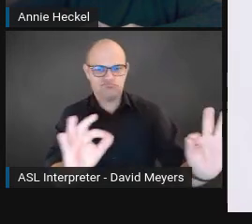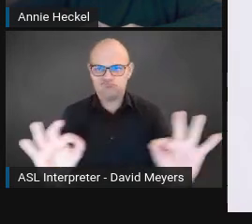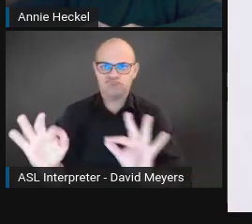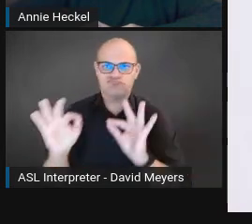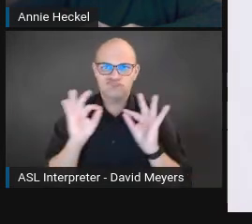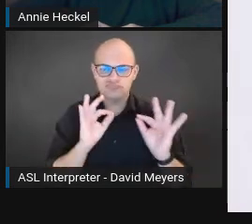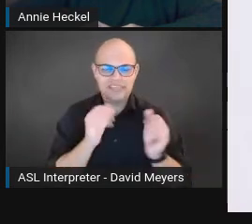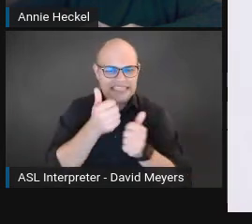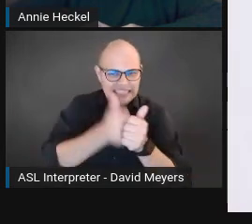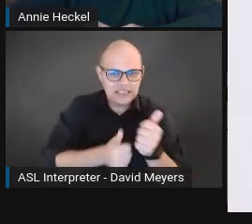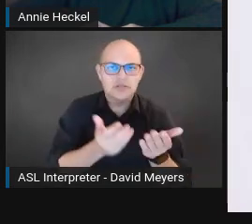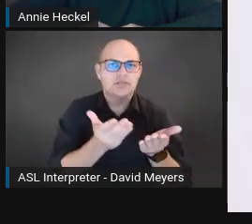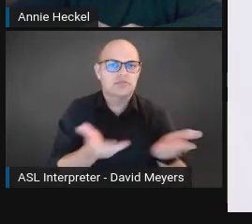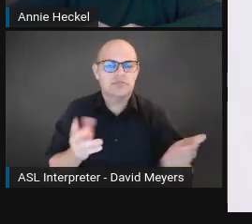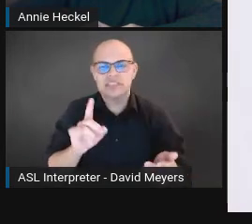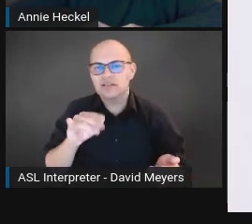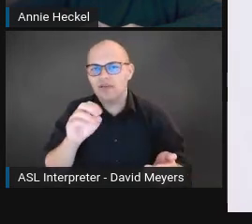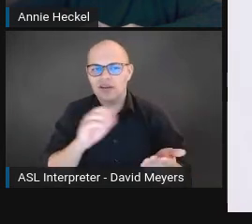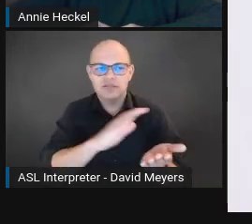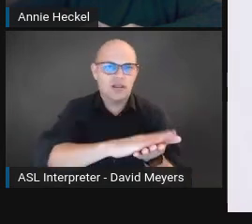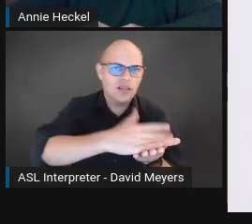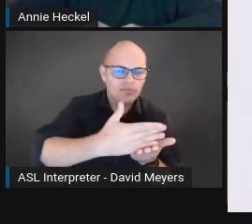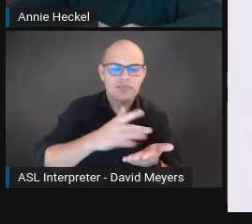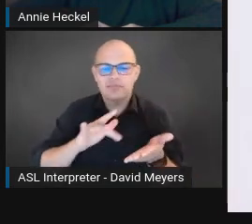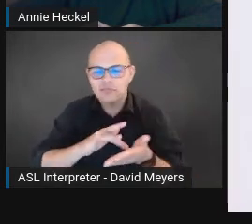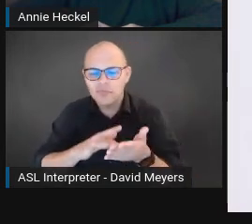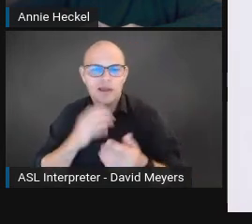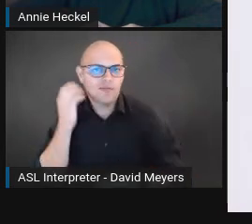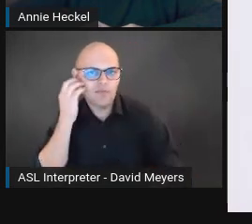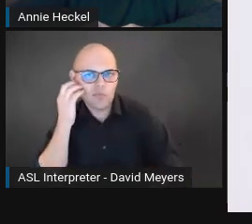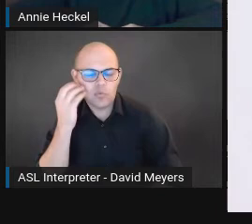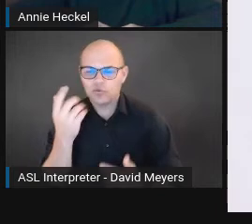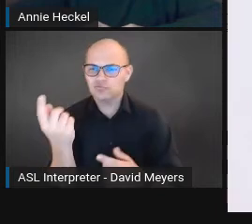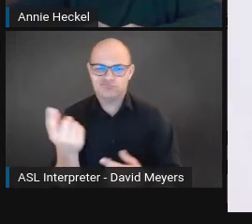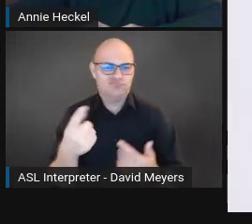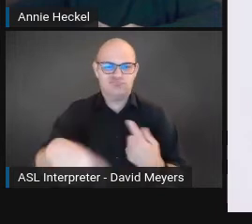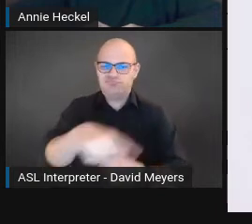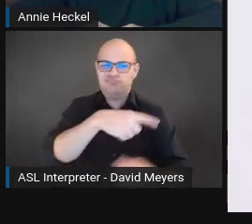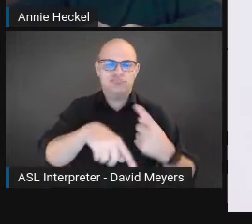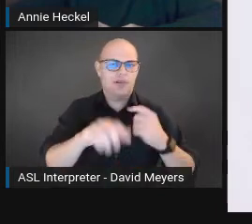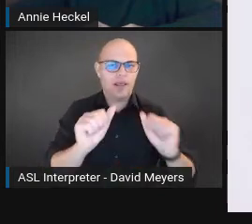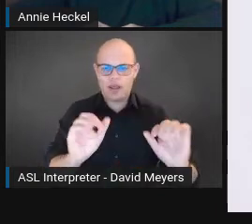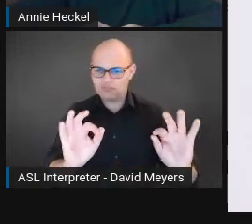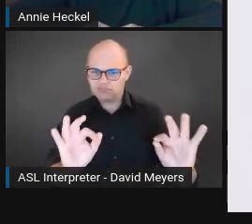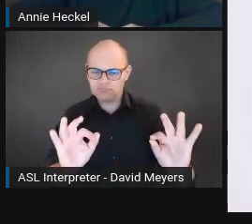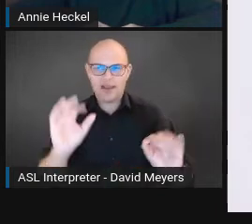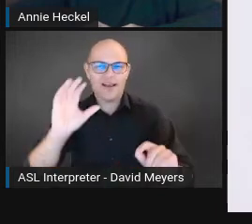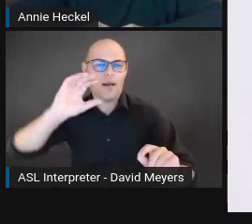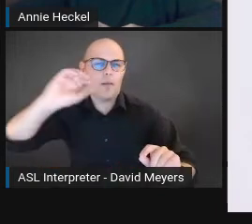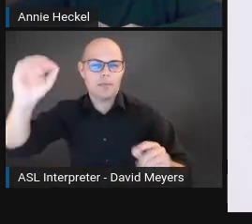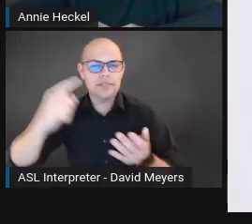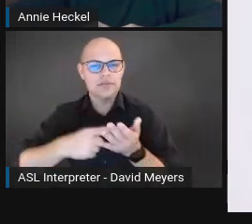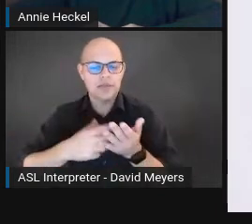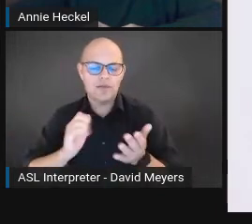If everyone can learn to, as a company, like I said, just make a compromise, then they can work together and get some of the stuff done.